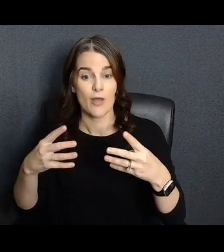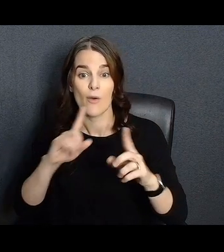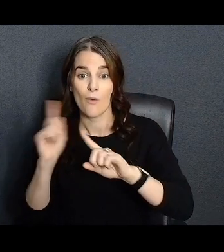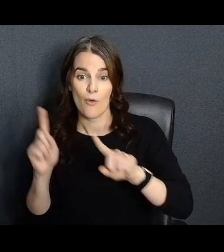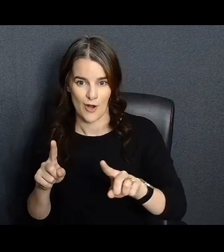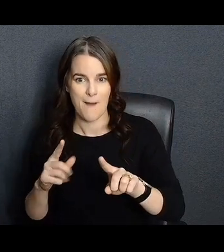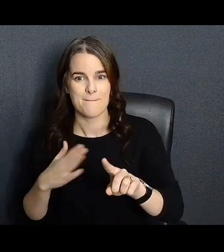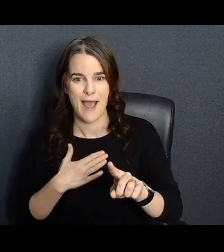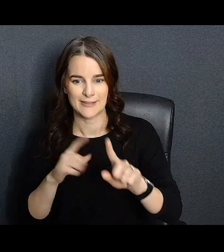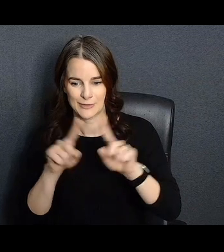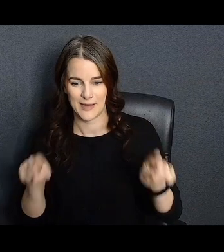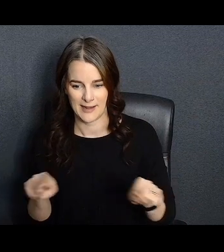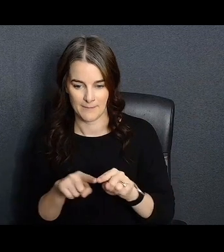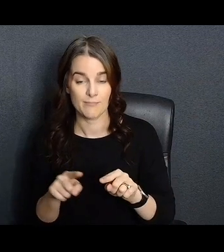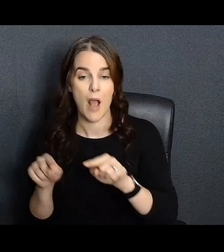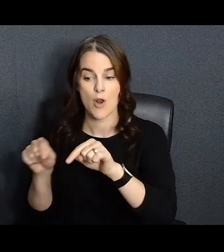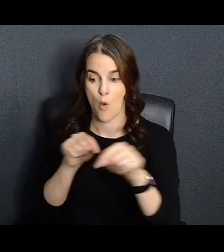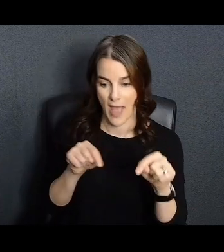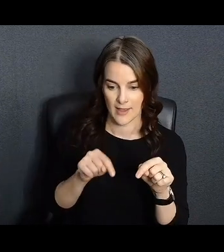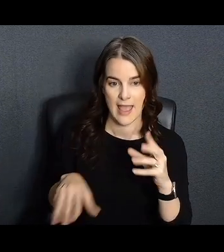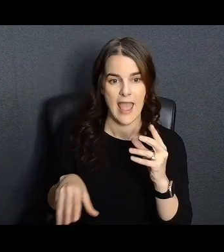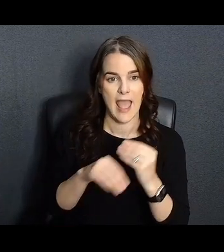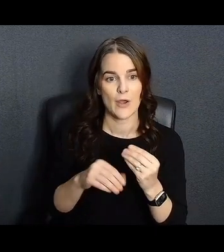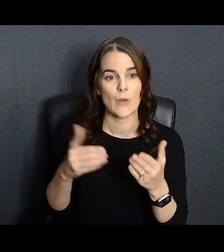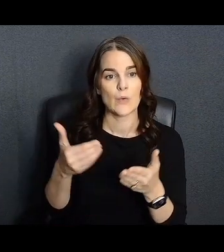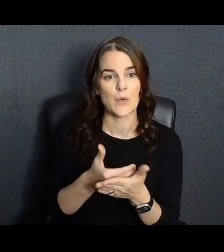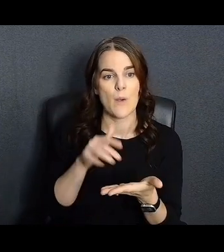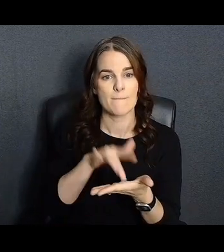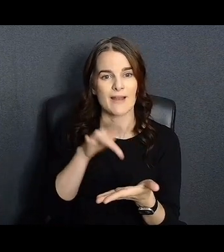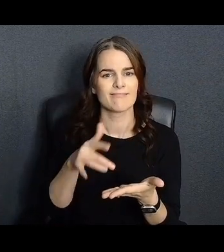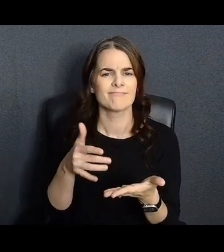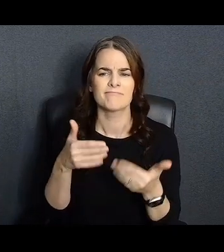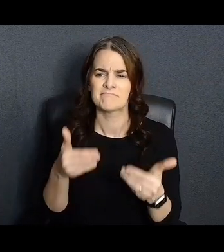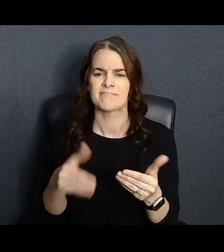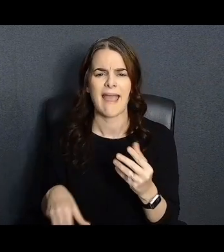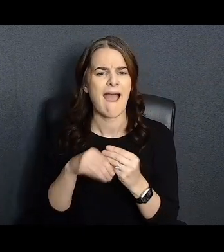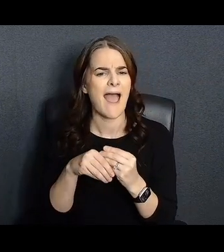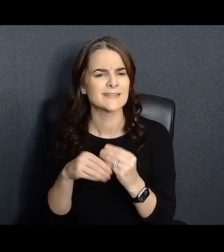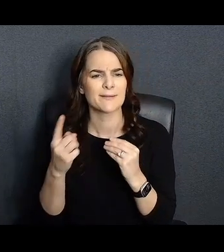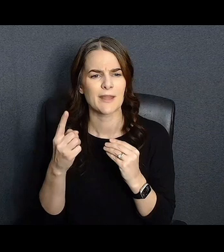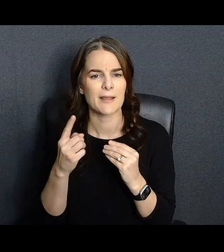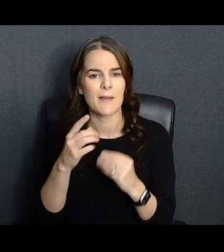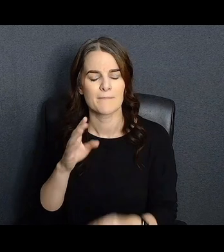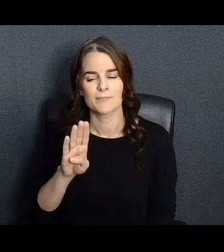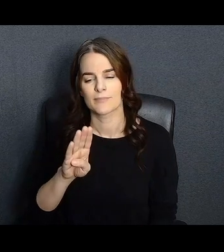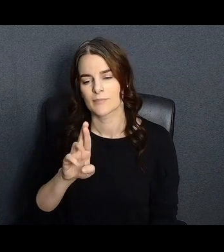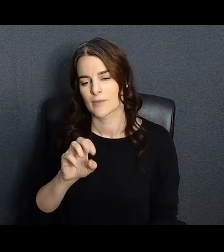But I want to go back and I want to add a new button. So right now, we have ice cream. Maybe let's add brownies.